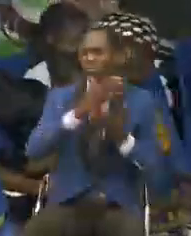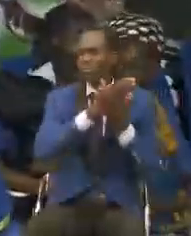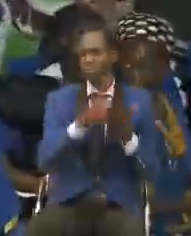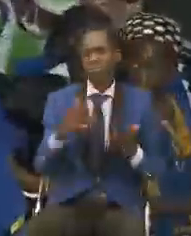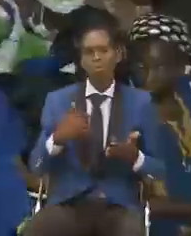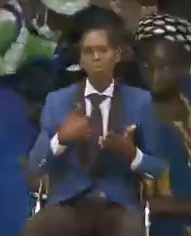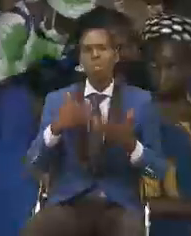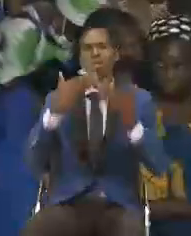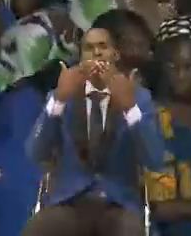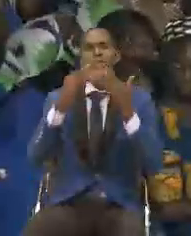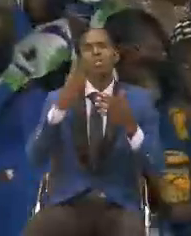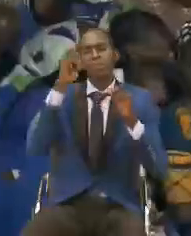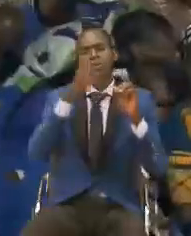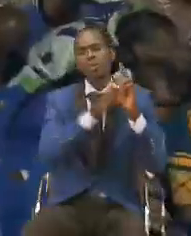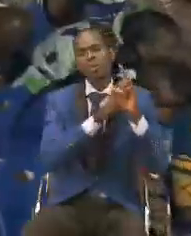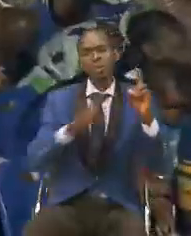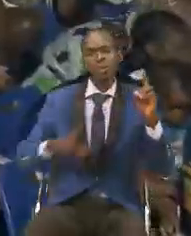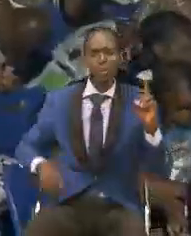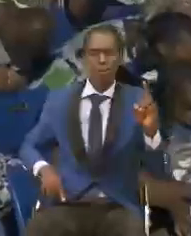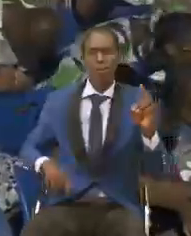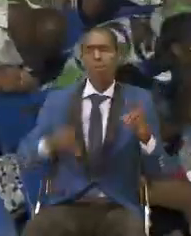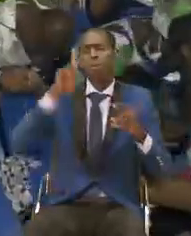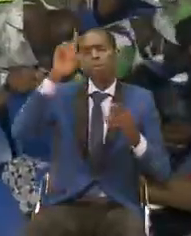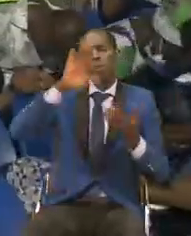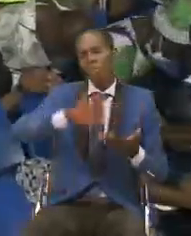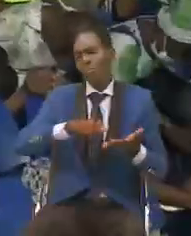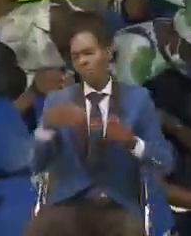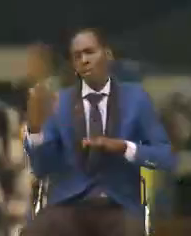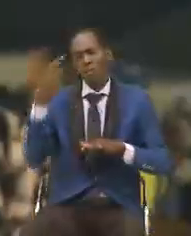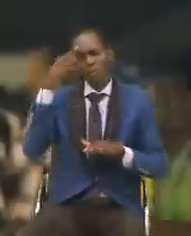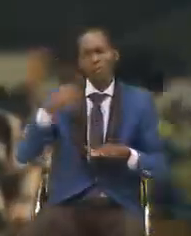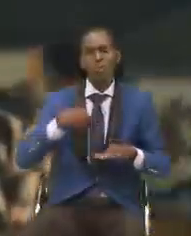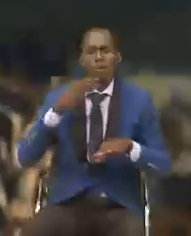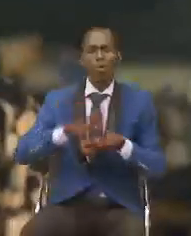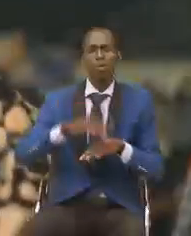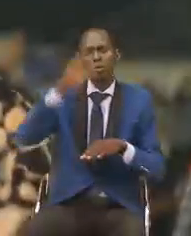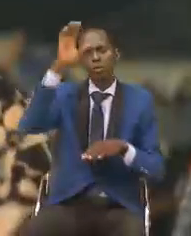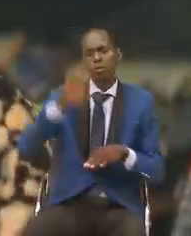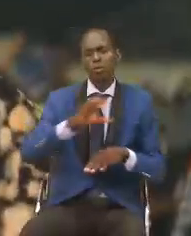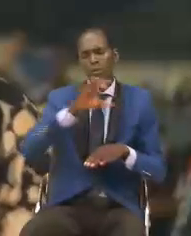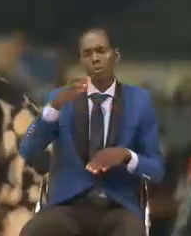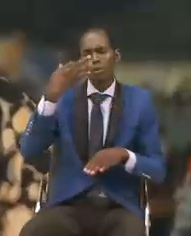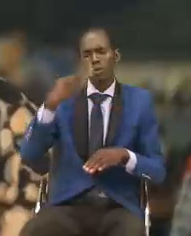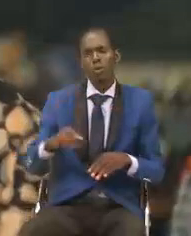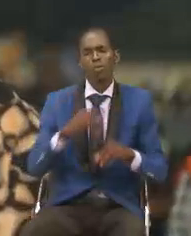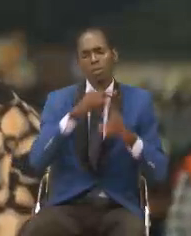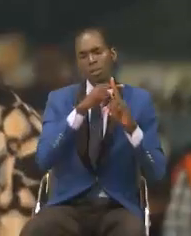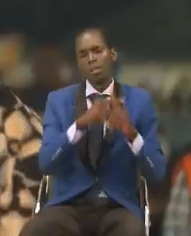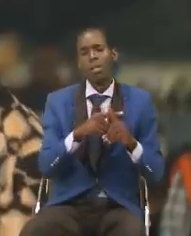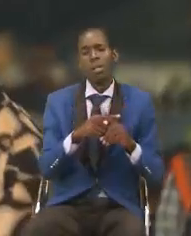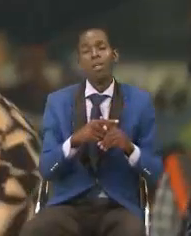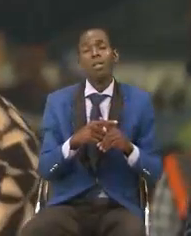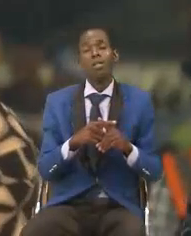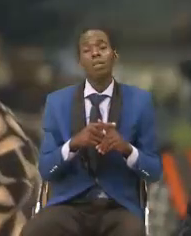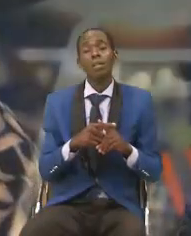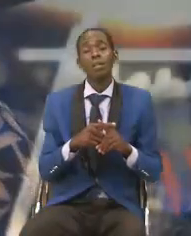i know you will not reject me thank you lord you died for me on the cross of calvary